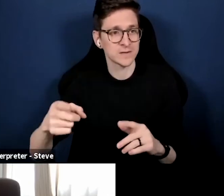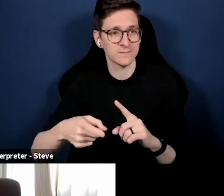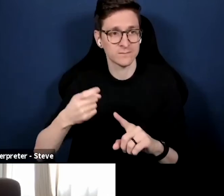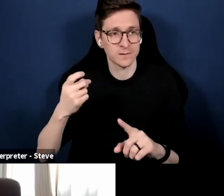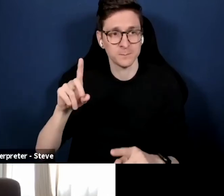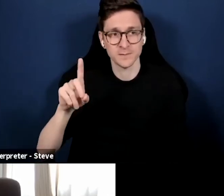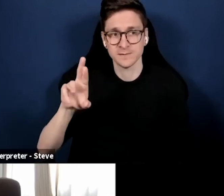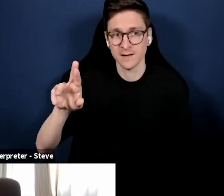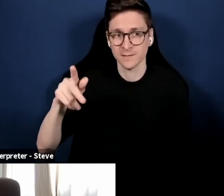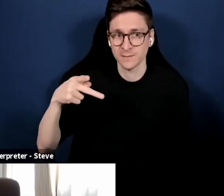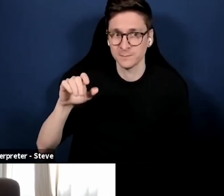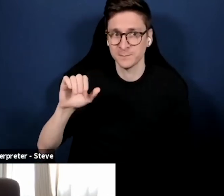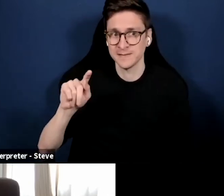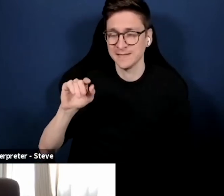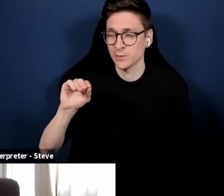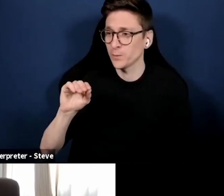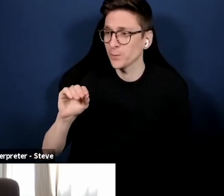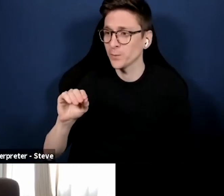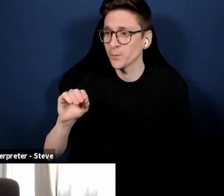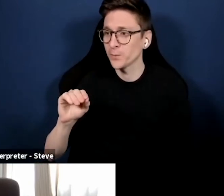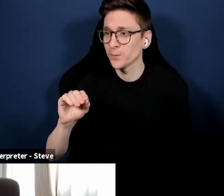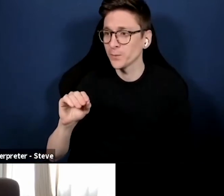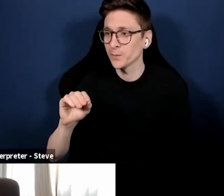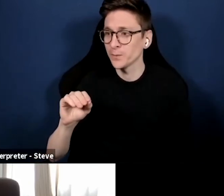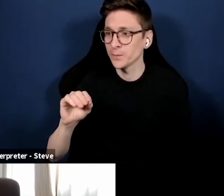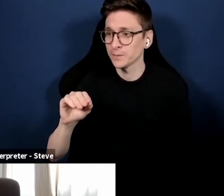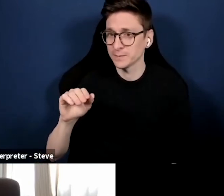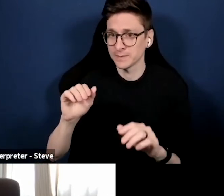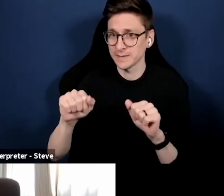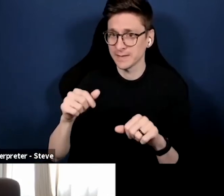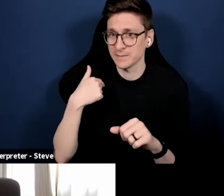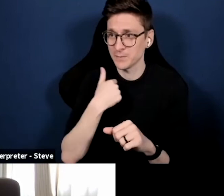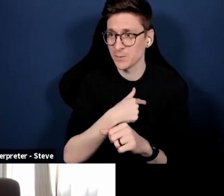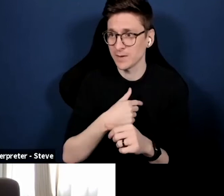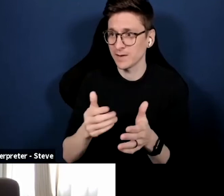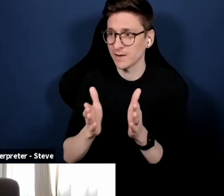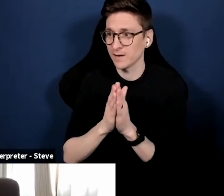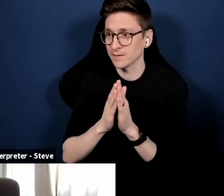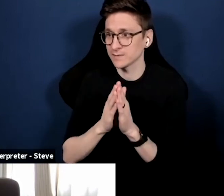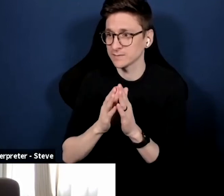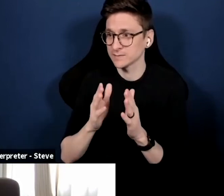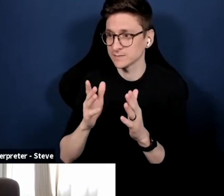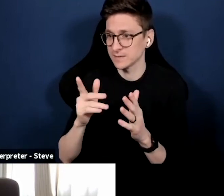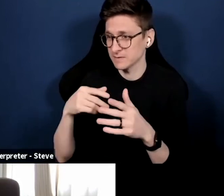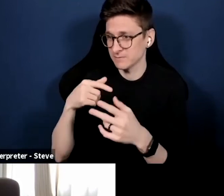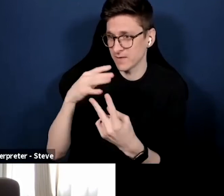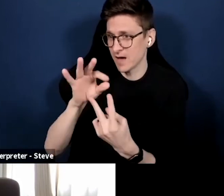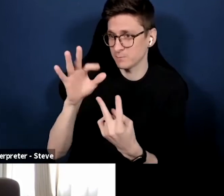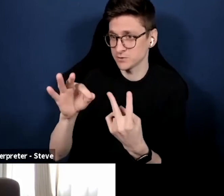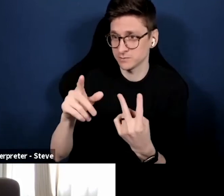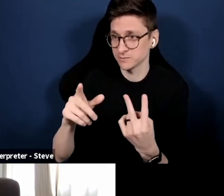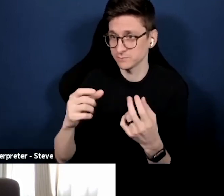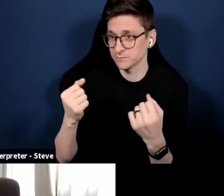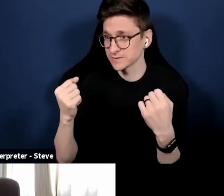um i can we give daughter petita the possibility of either asking or signing the question